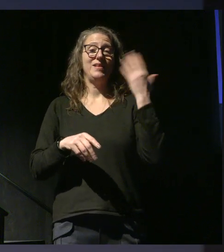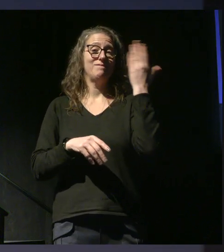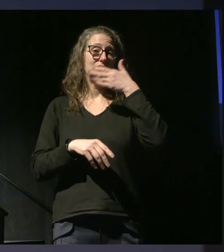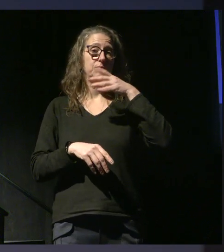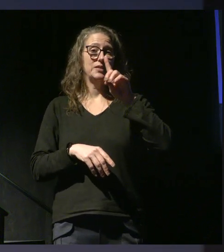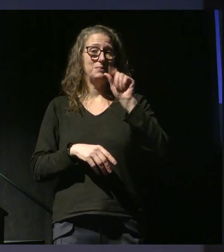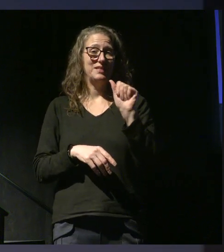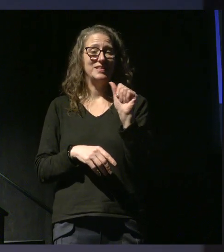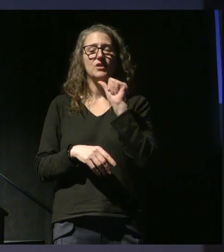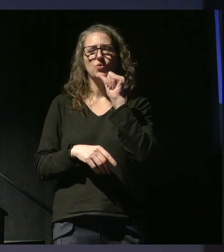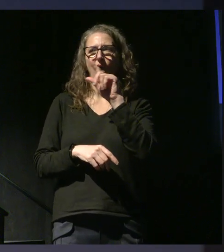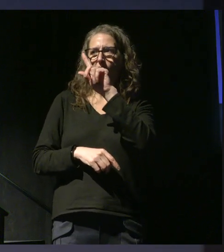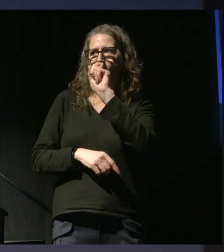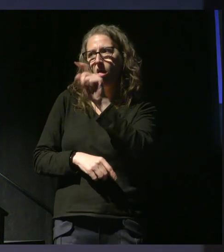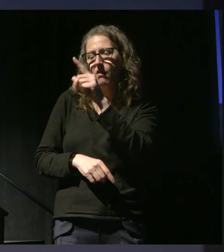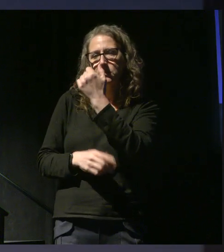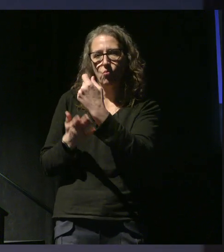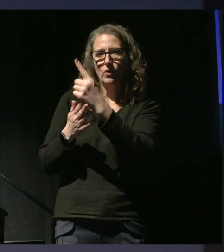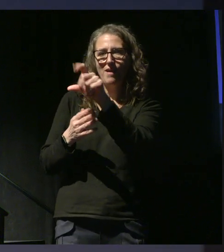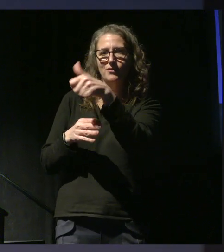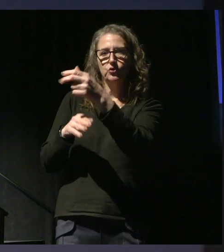and do not question someone's use of an accommodation.